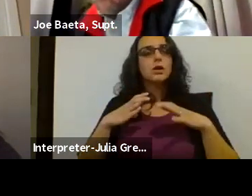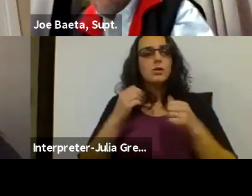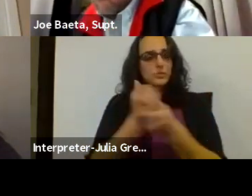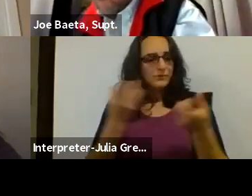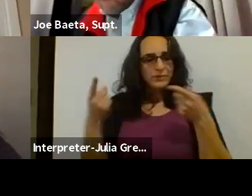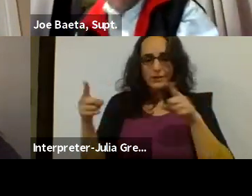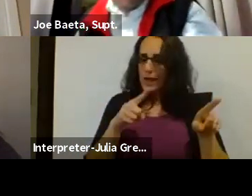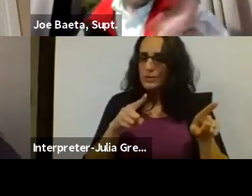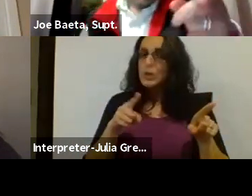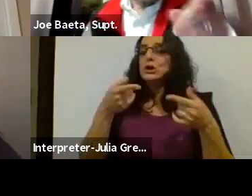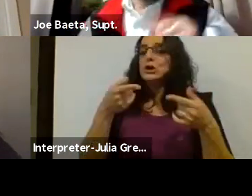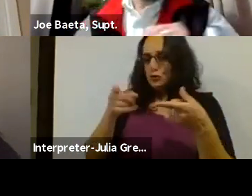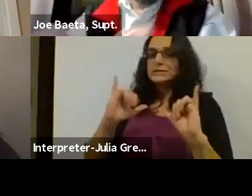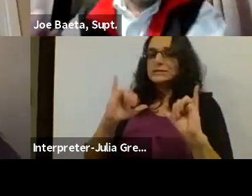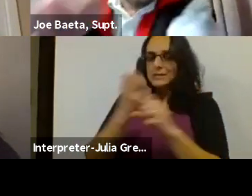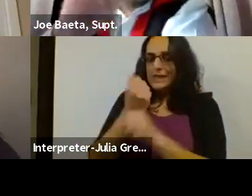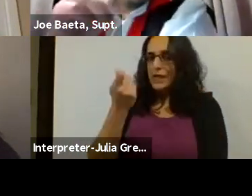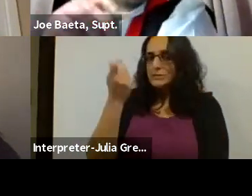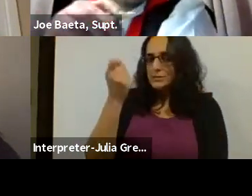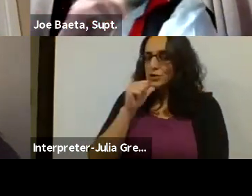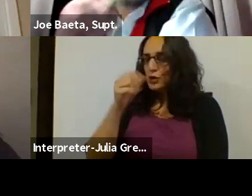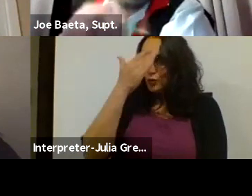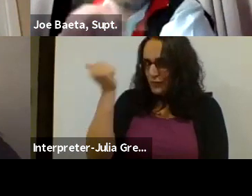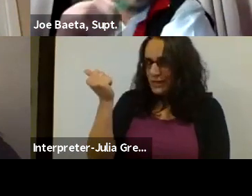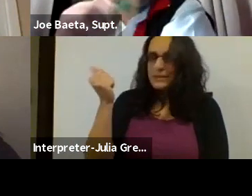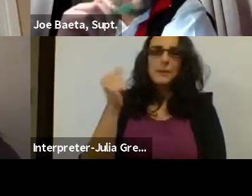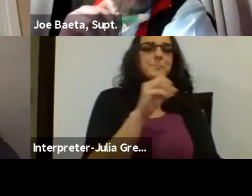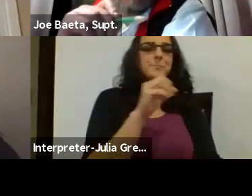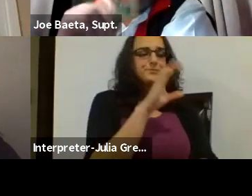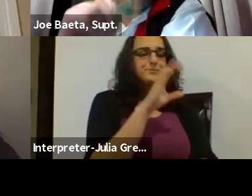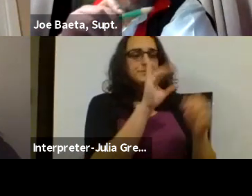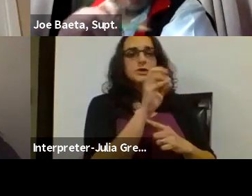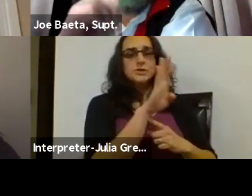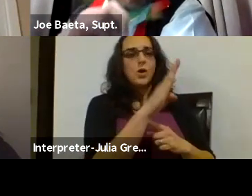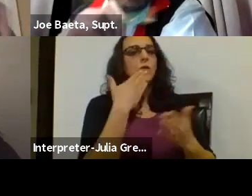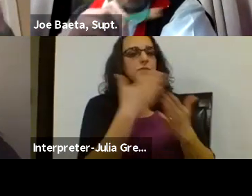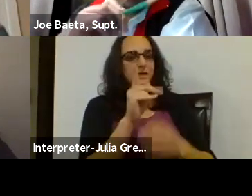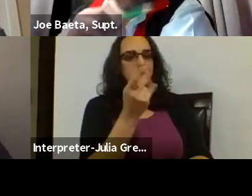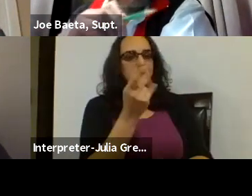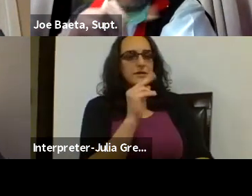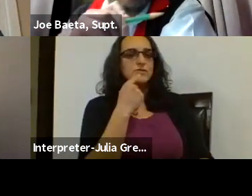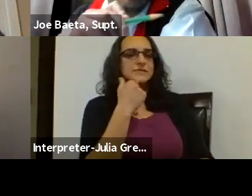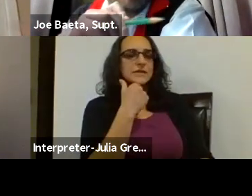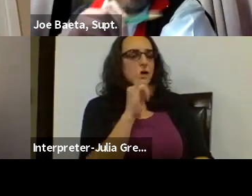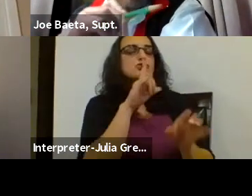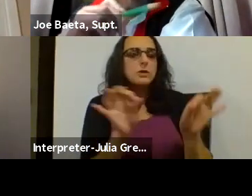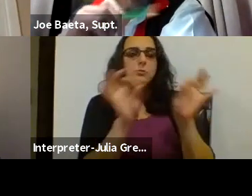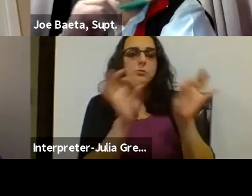Kathleen Stern: You still get that scholarship. So don't forget that. Joe Baeta, Supt. : Yes, that's a really Thank you Kathleen for saying that's really, really important to remember that, especially as,